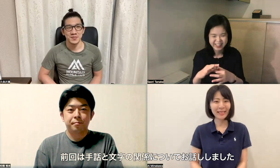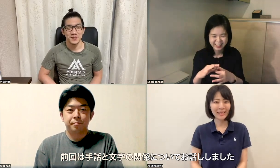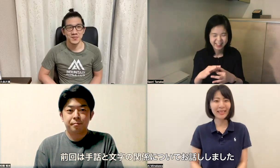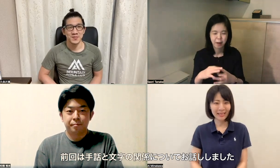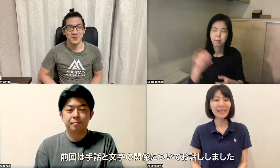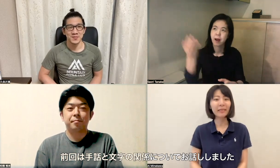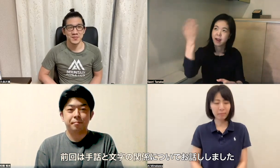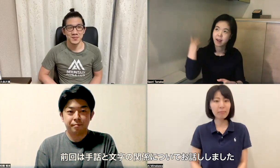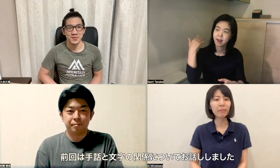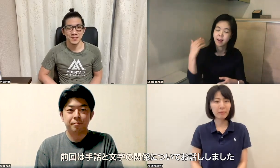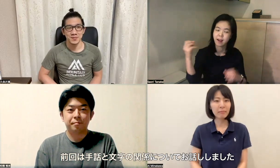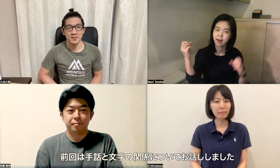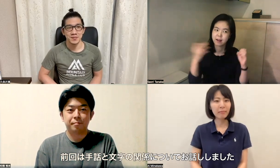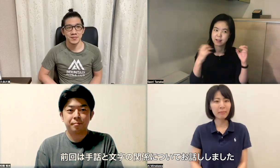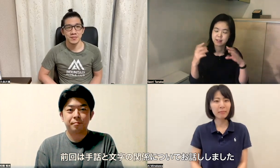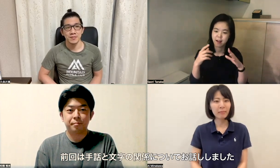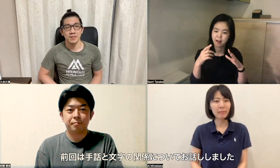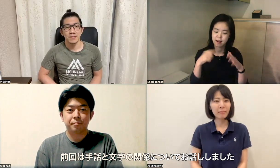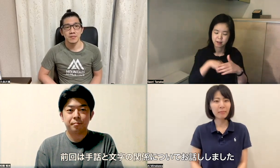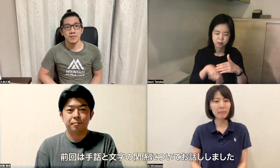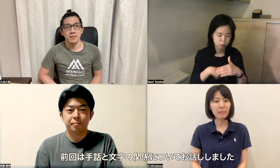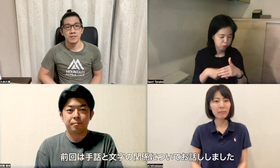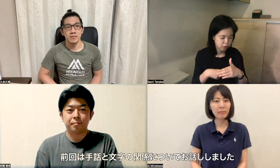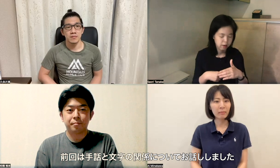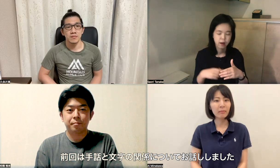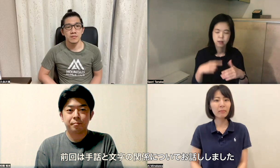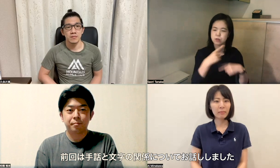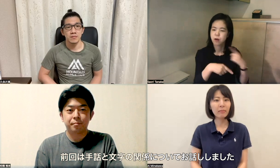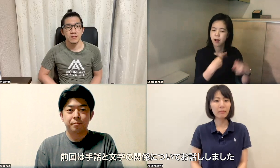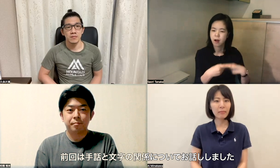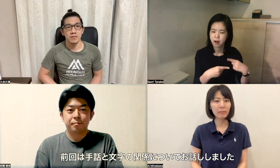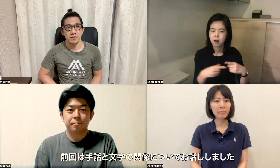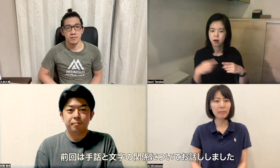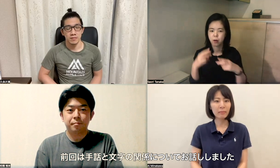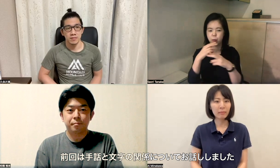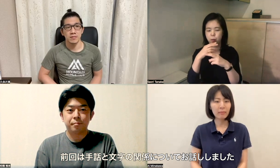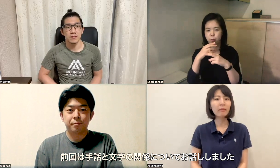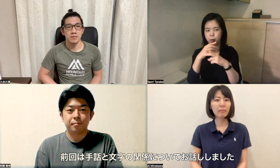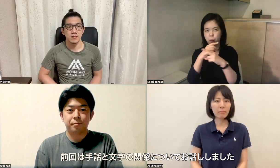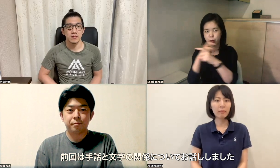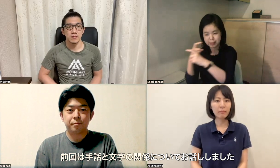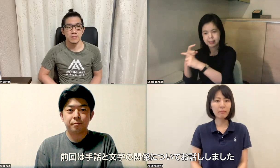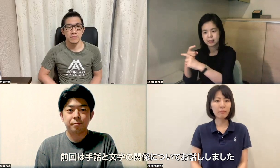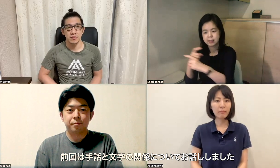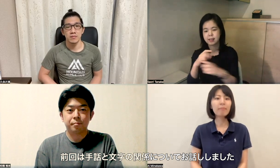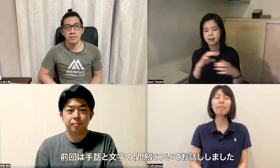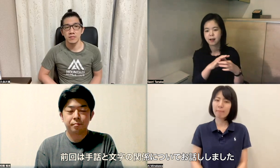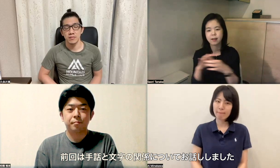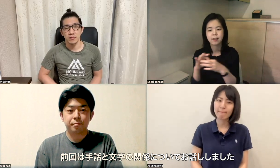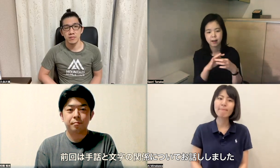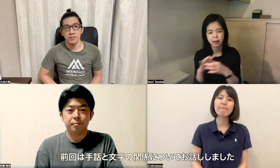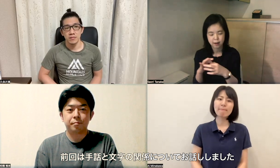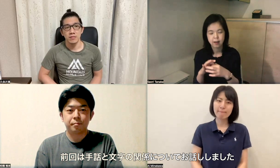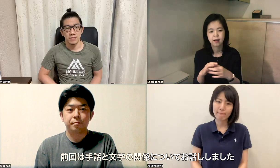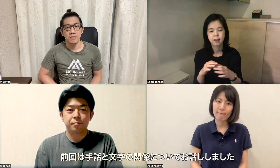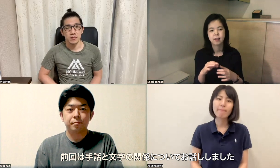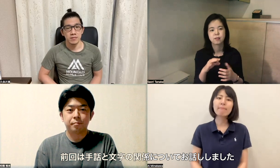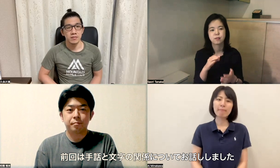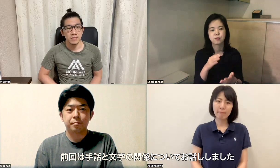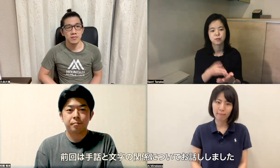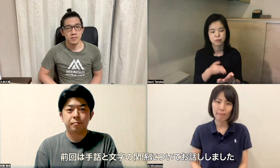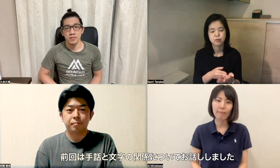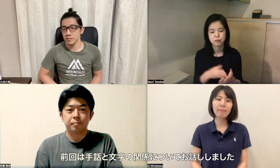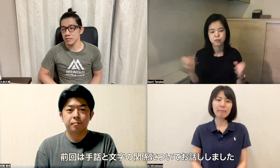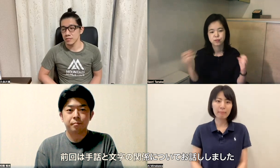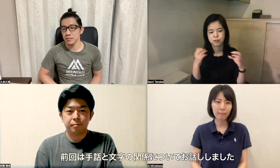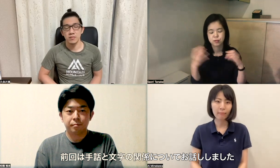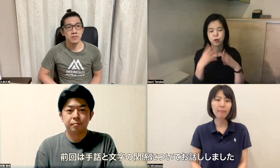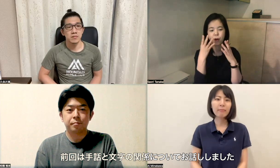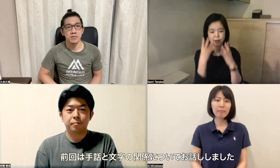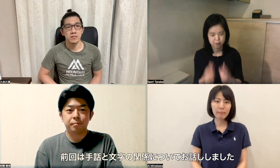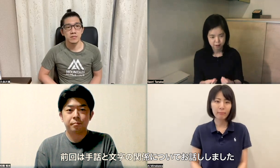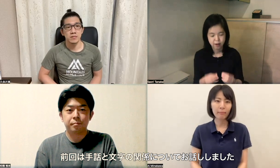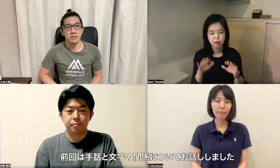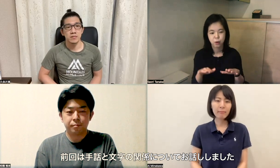when we talked about the relationship between sign language and texts,